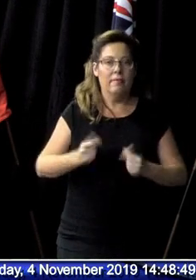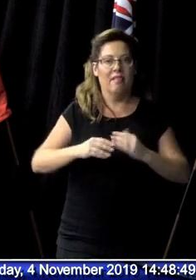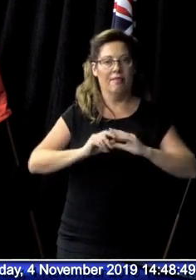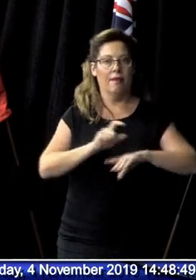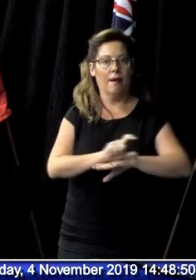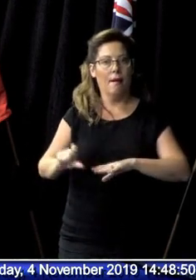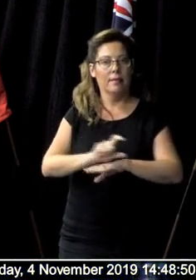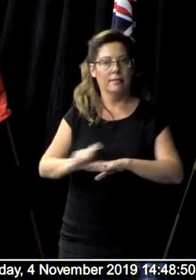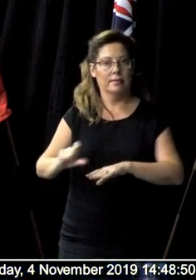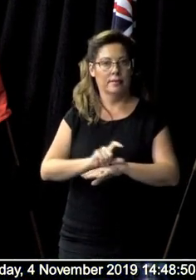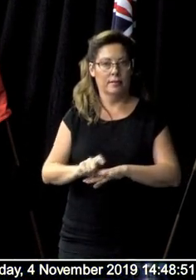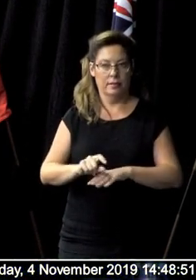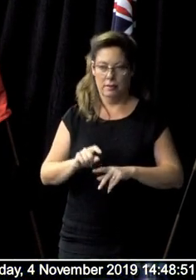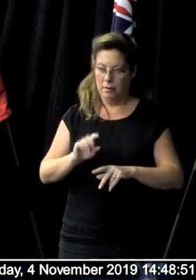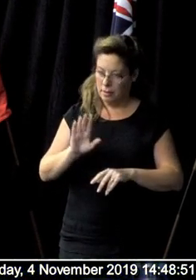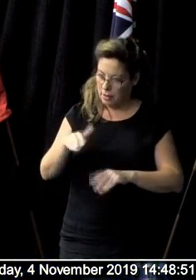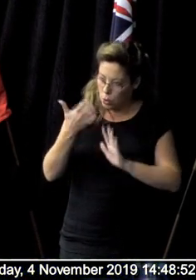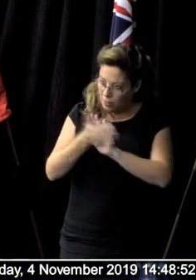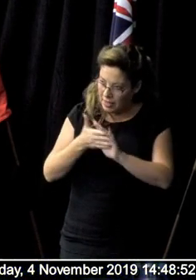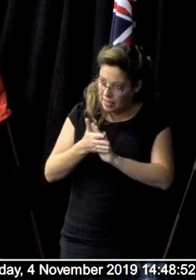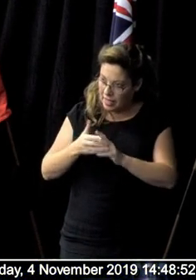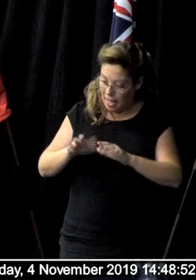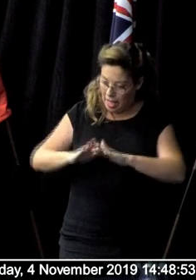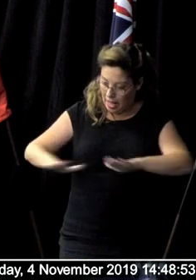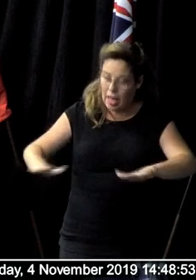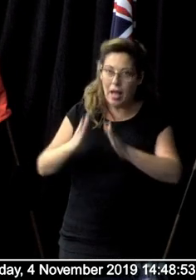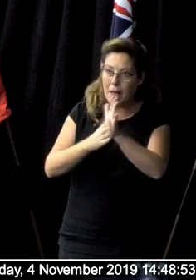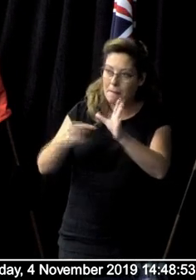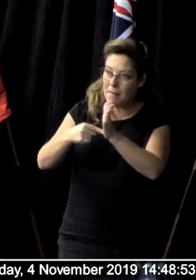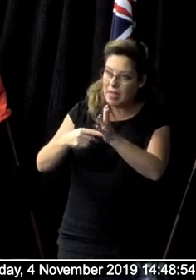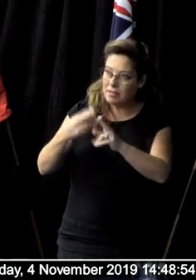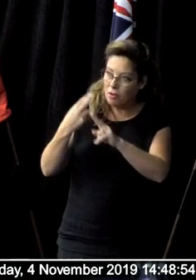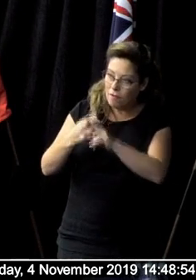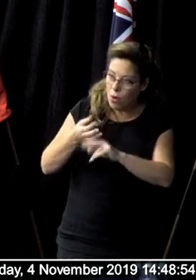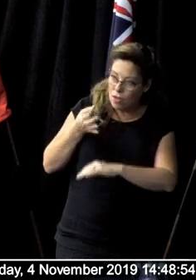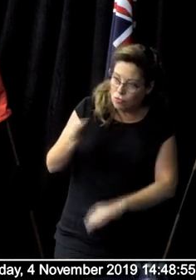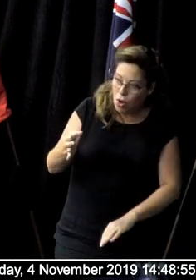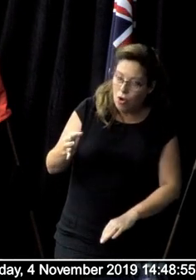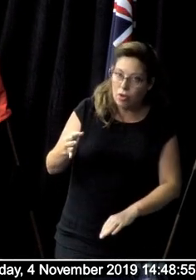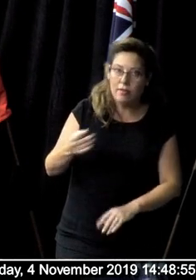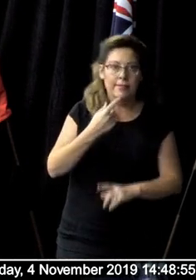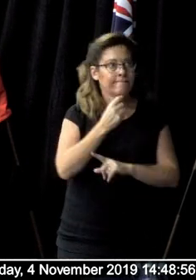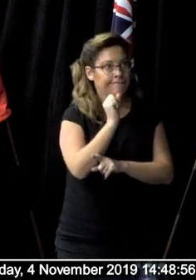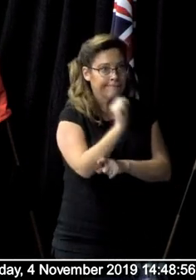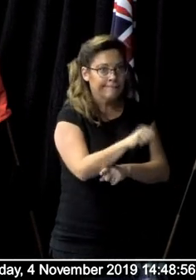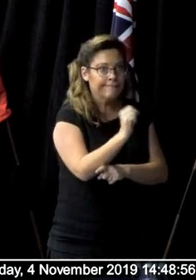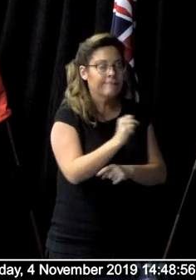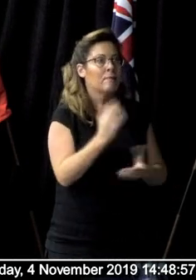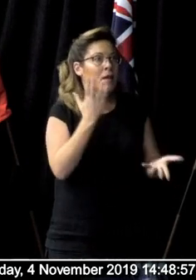So, and when the parent argued against that she was treated as if she was